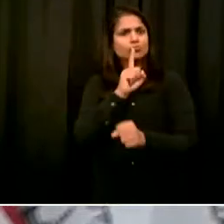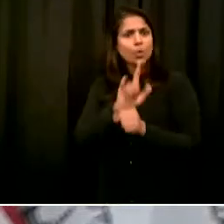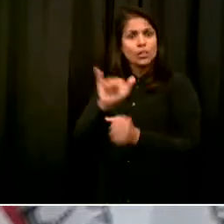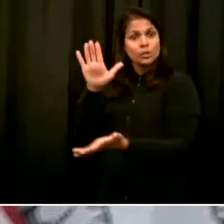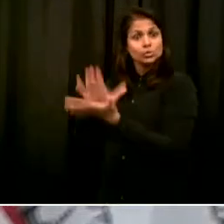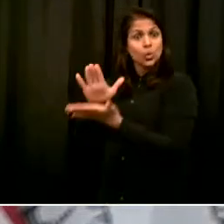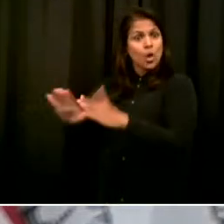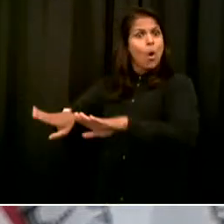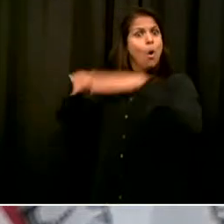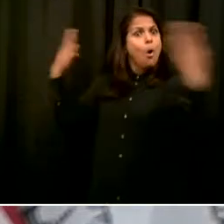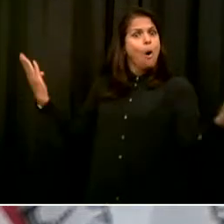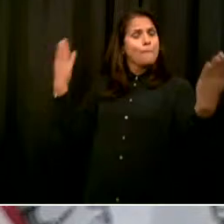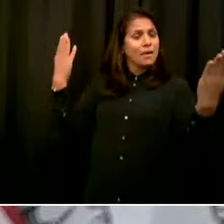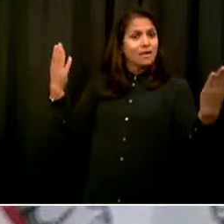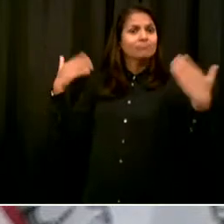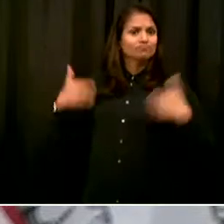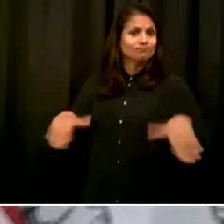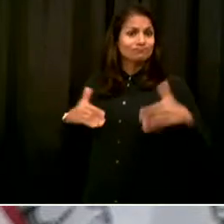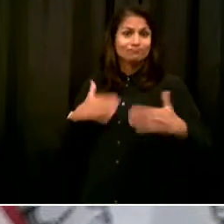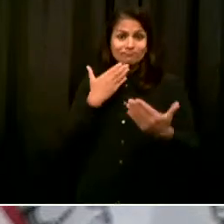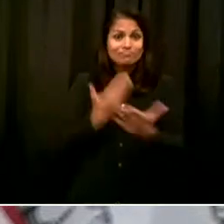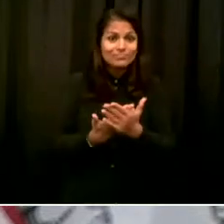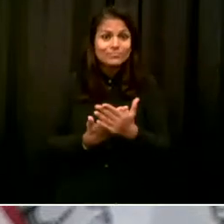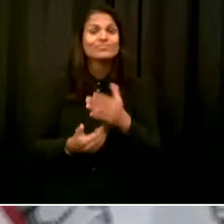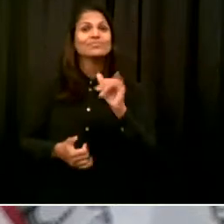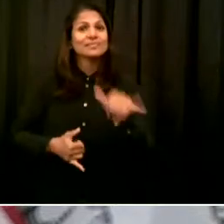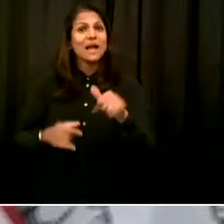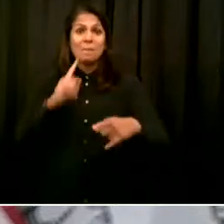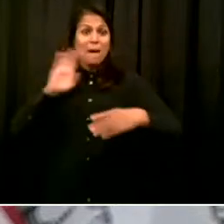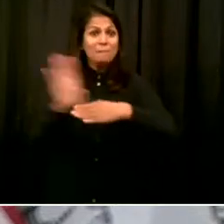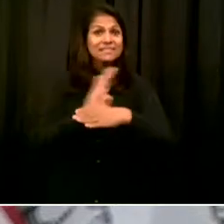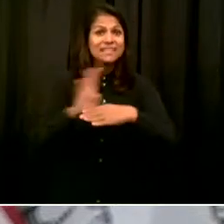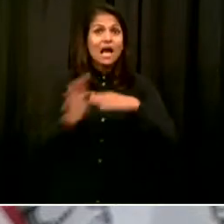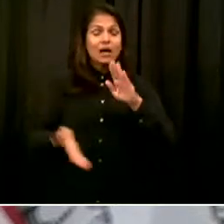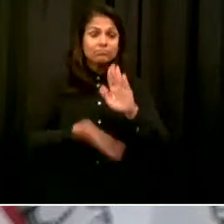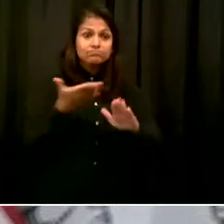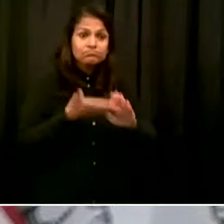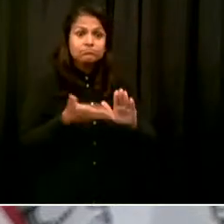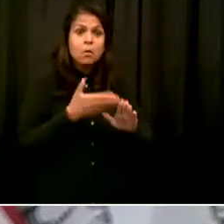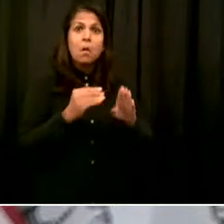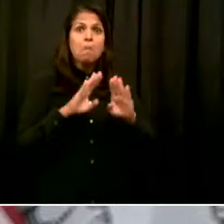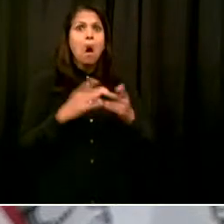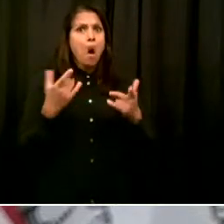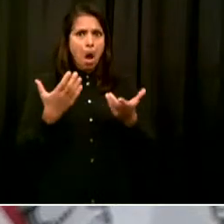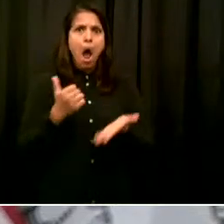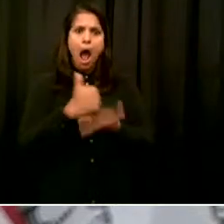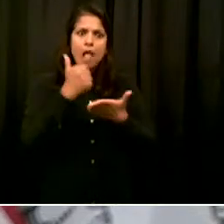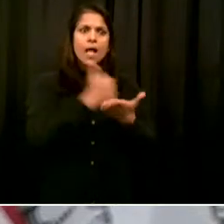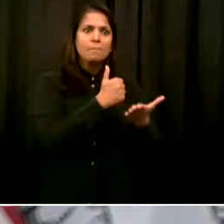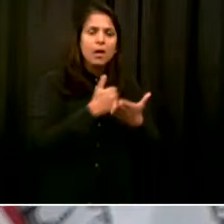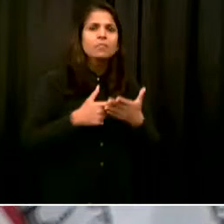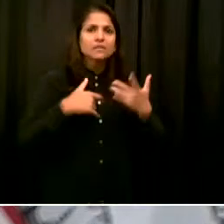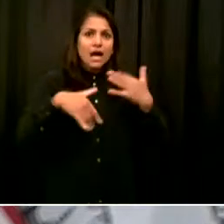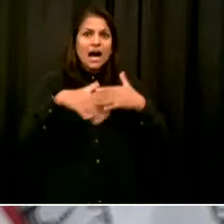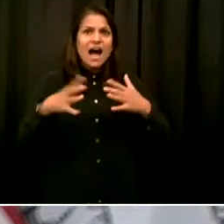STAFF GETTING TESTED AND KEEPING G THE KIDS SAFE. ALL O THE SMALL BUSINESSES THAT HAVE